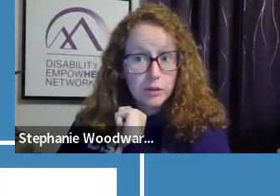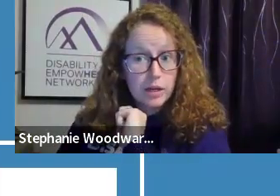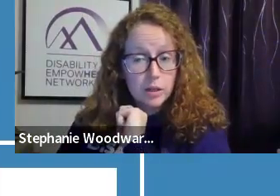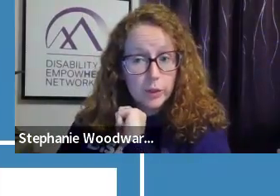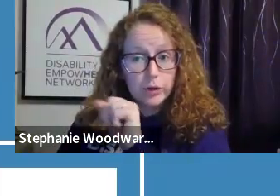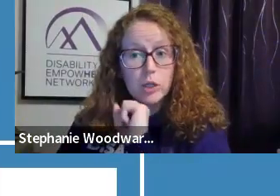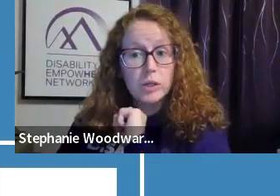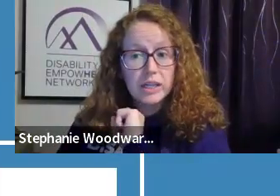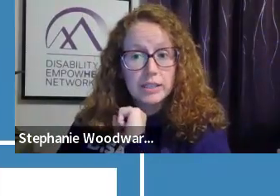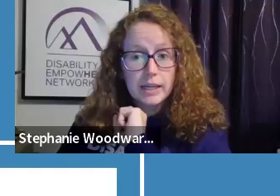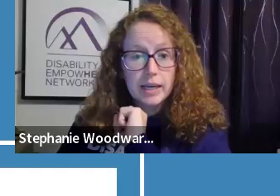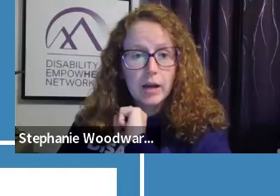ADA compliant, does not mean it is the pinnacle of access. It requires